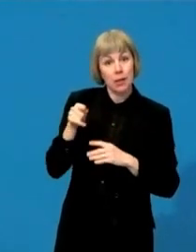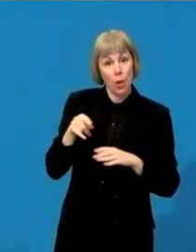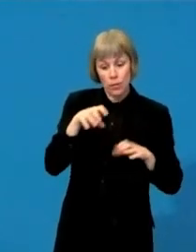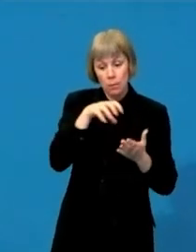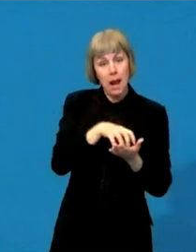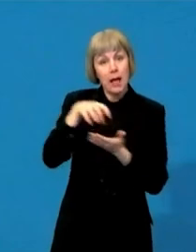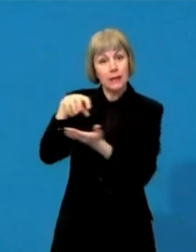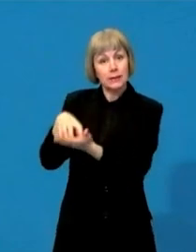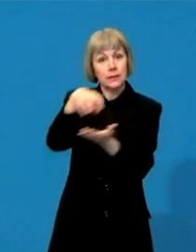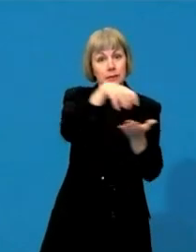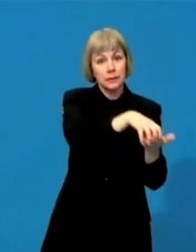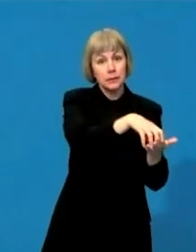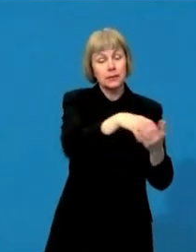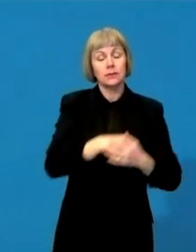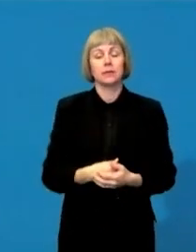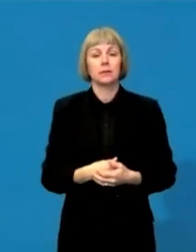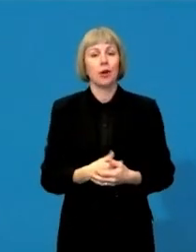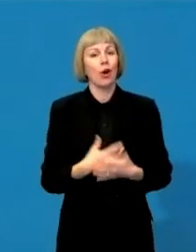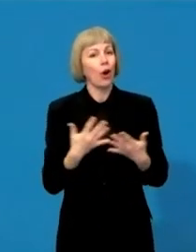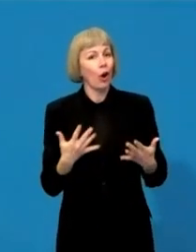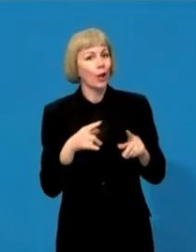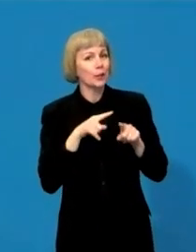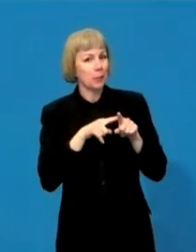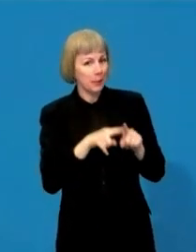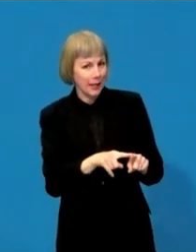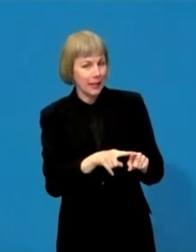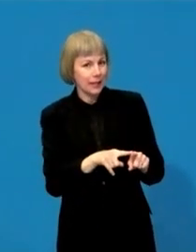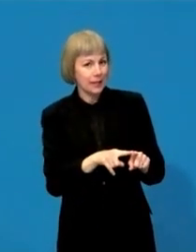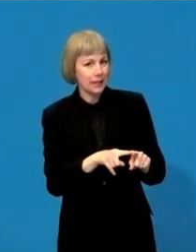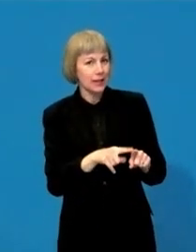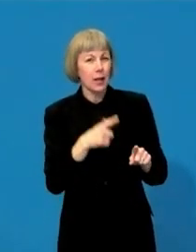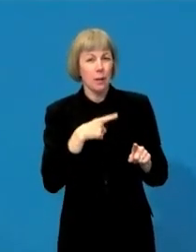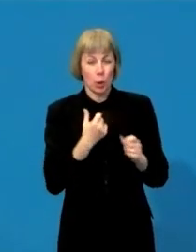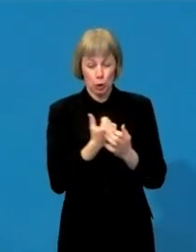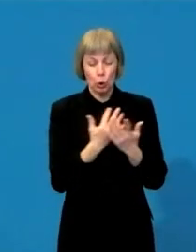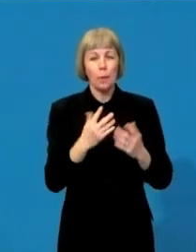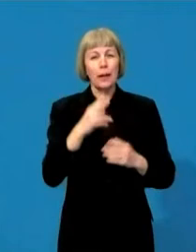It depends on, because there's 39 little communities around Fitzroy Crossing.